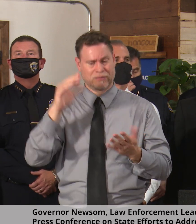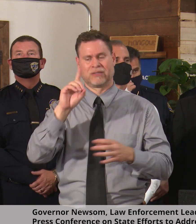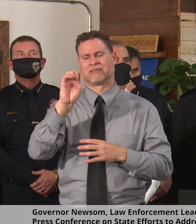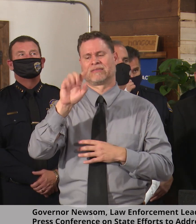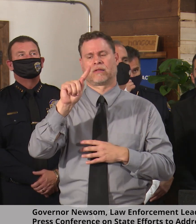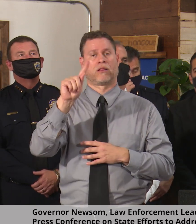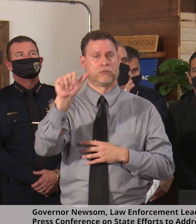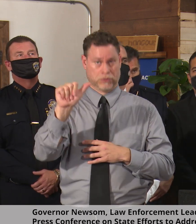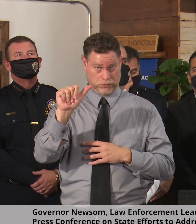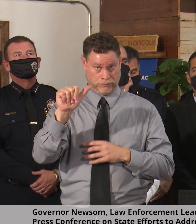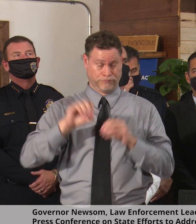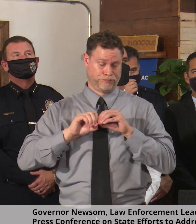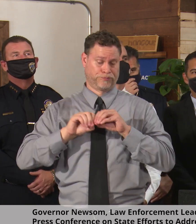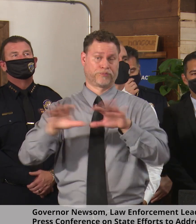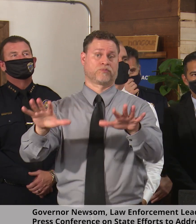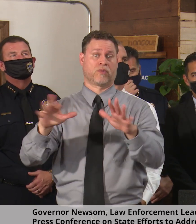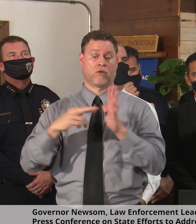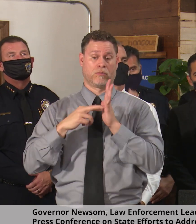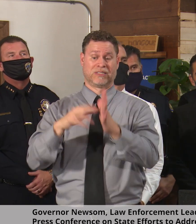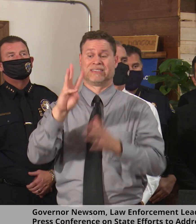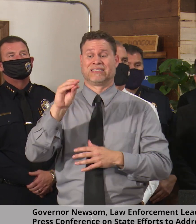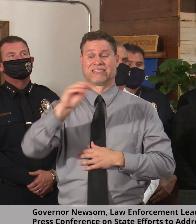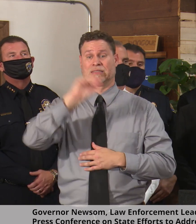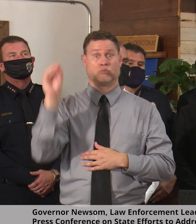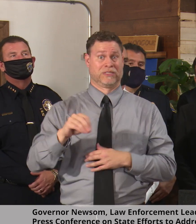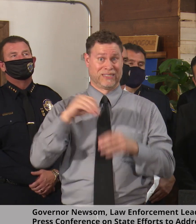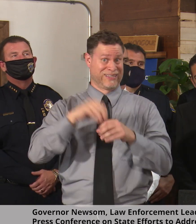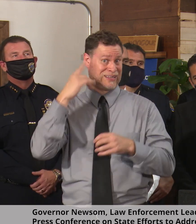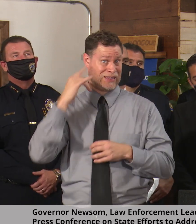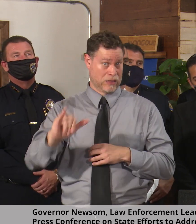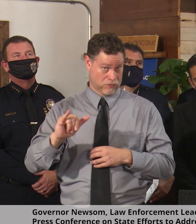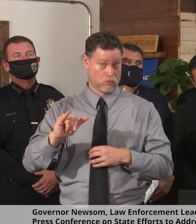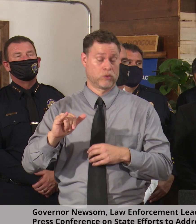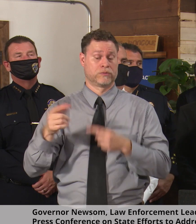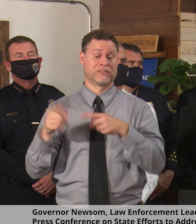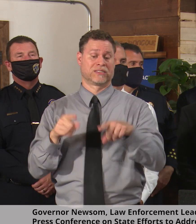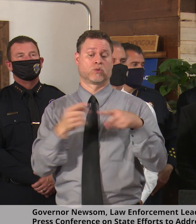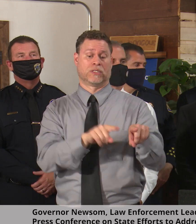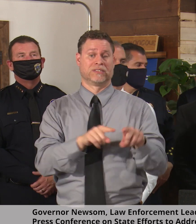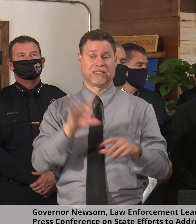and its spread now represents over 60 percent in California of sequence cases, over 83 percent as